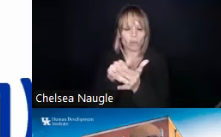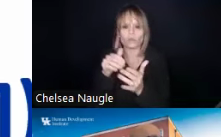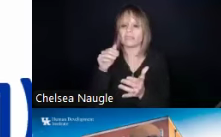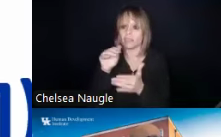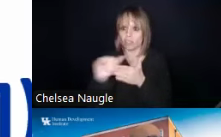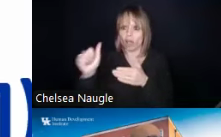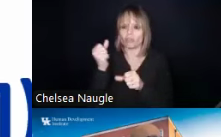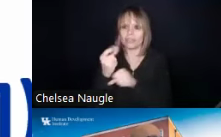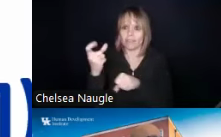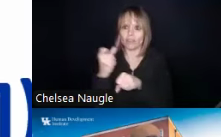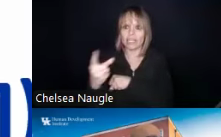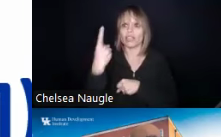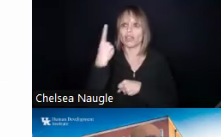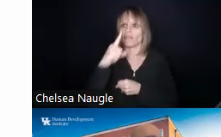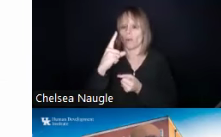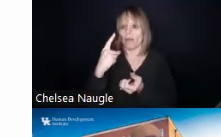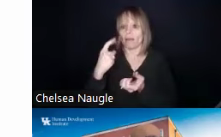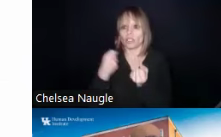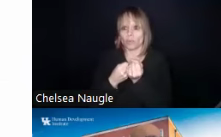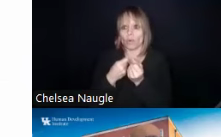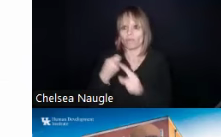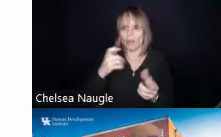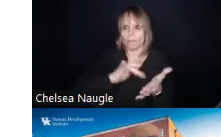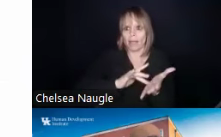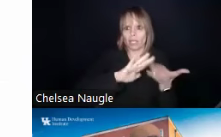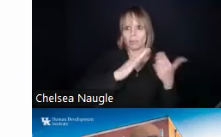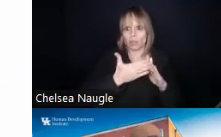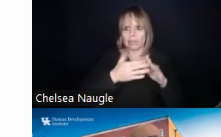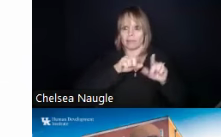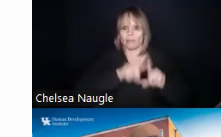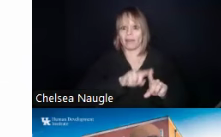depending on what their medical insurance was. So, in this effort, um I